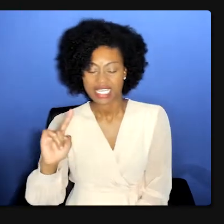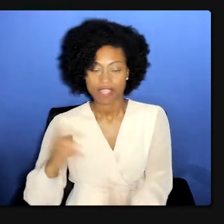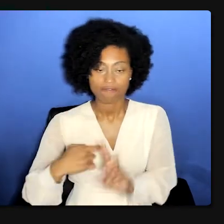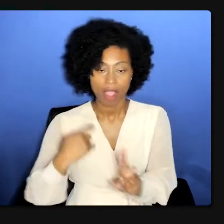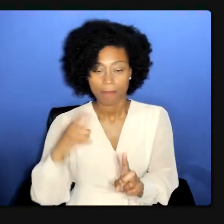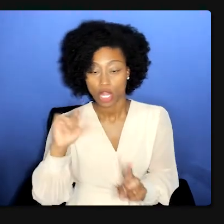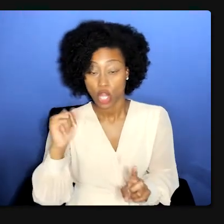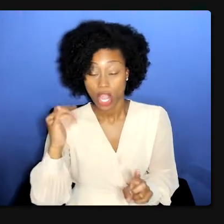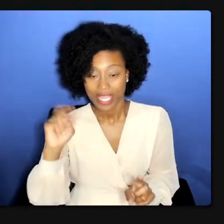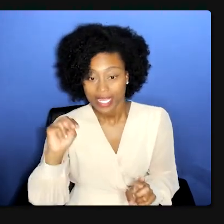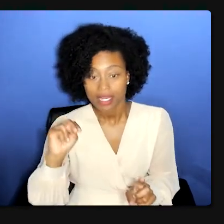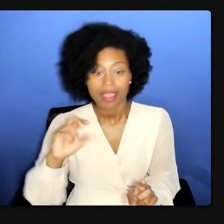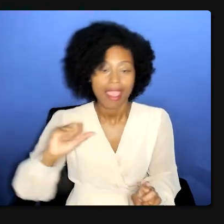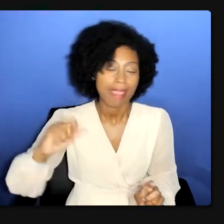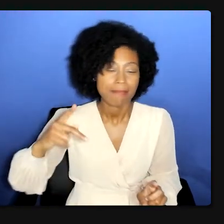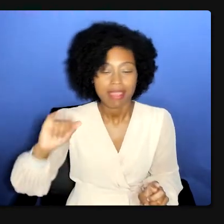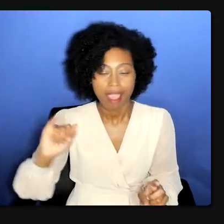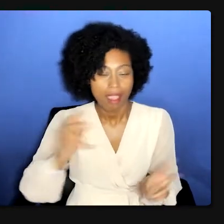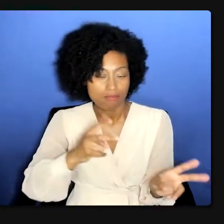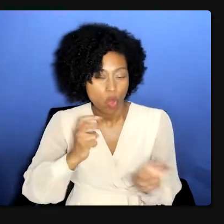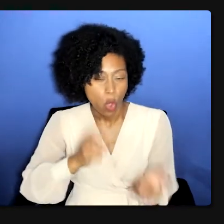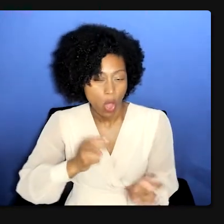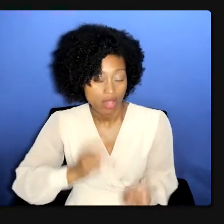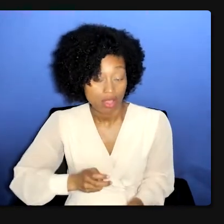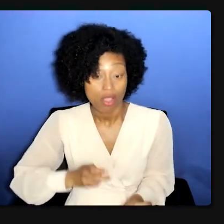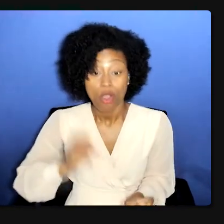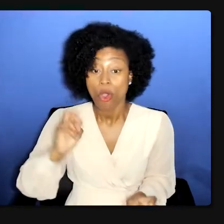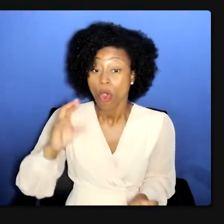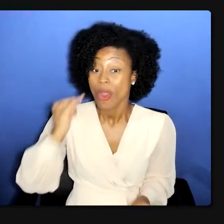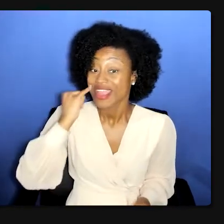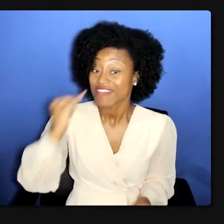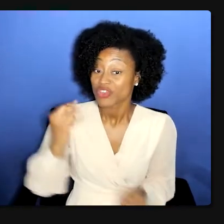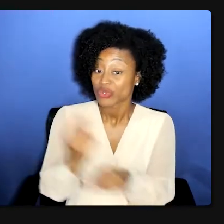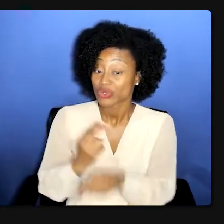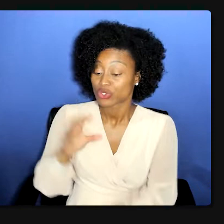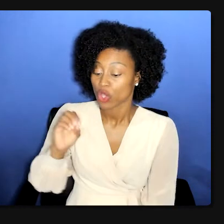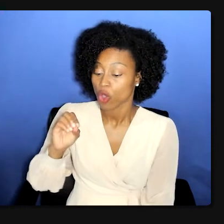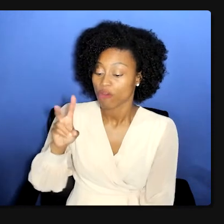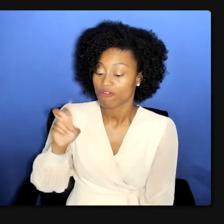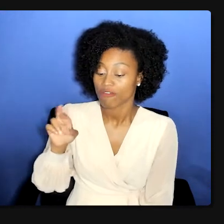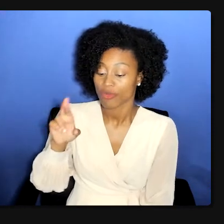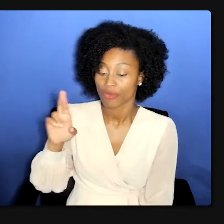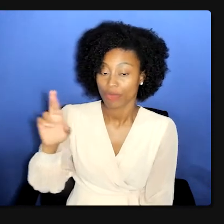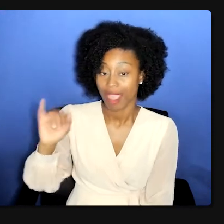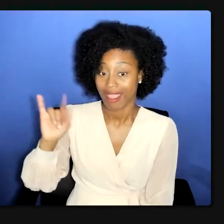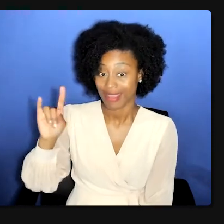from the login or treatment assignment API calls. Or, if you use overrides,